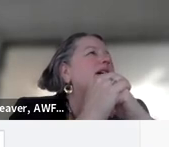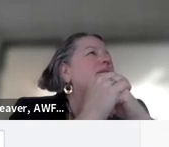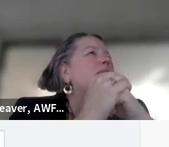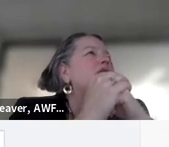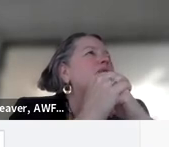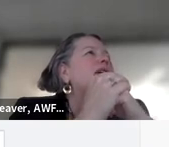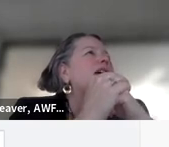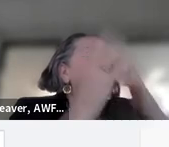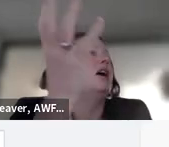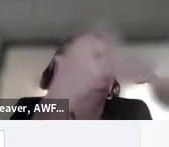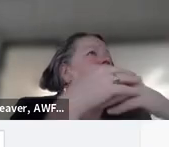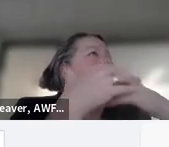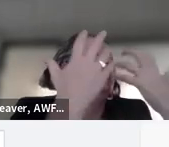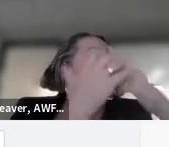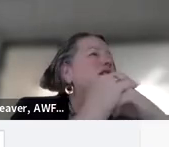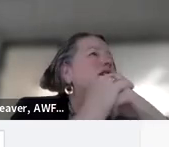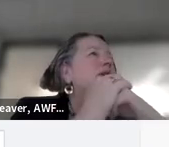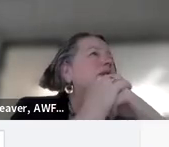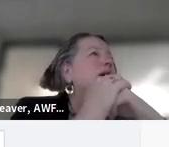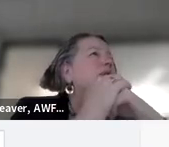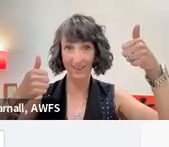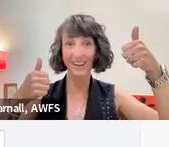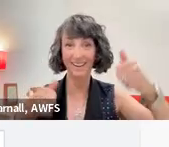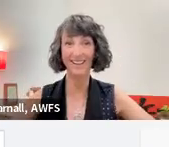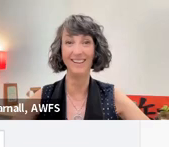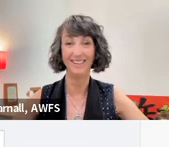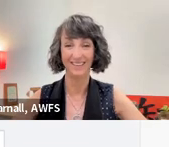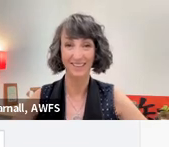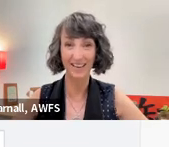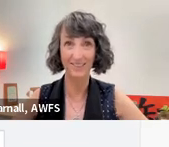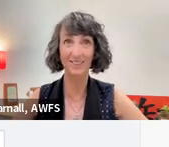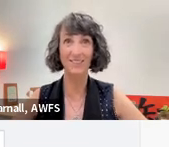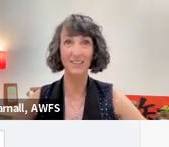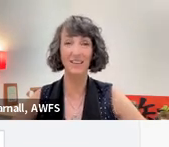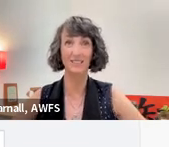I think that might be a good way to get a lot of information that is already out there, right? Yes.